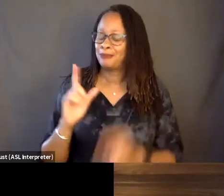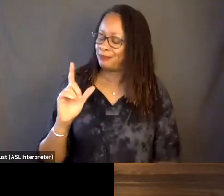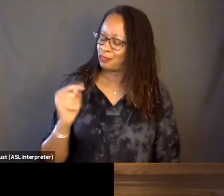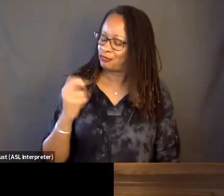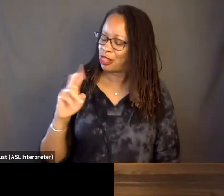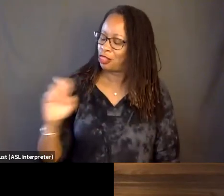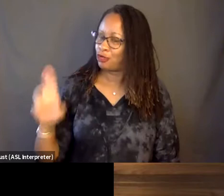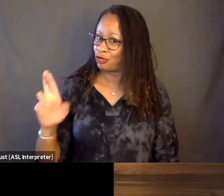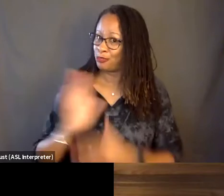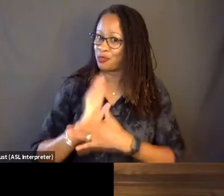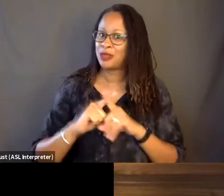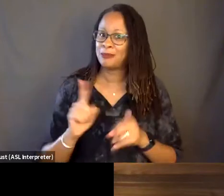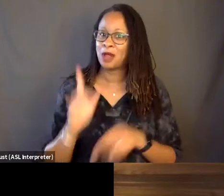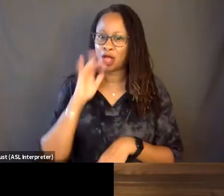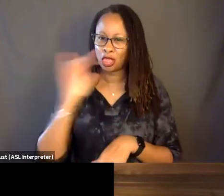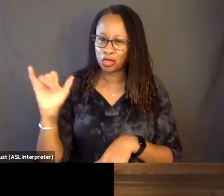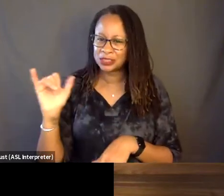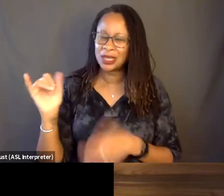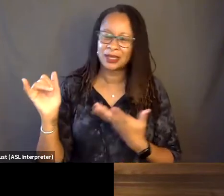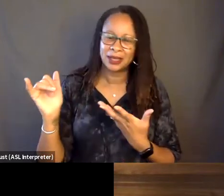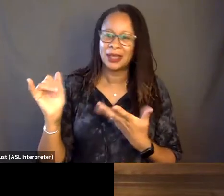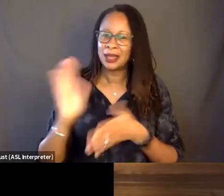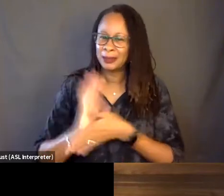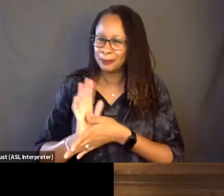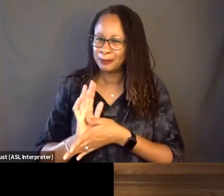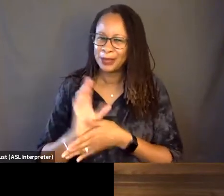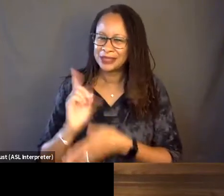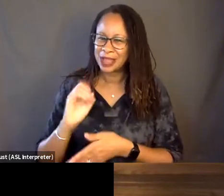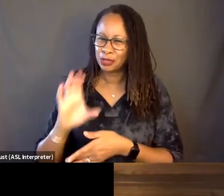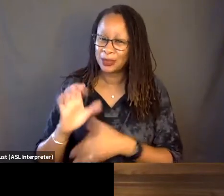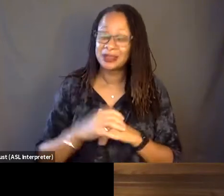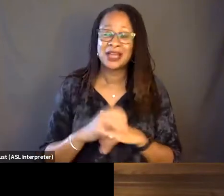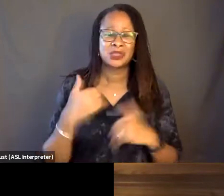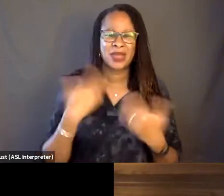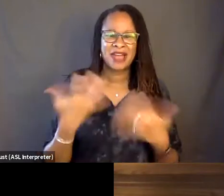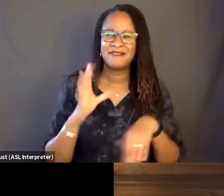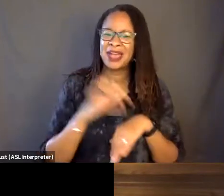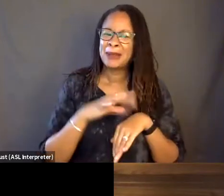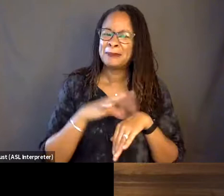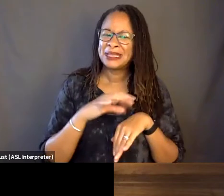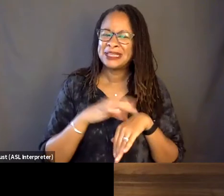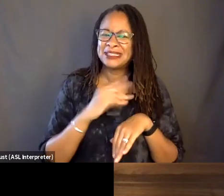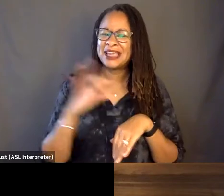like the bees and the flies, essentially Omar's fight against the Saudi trolls.